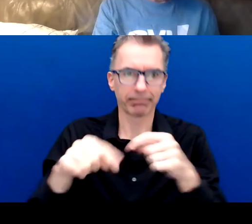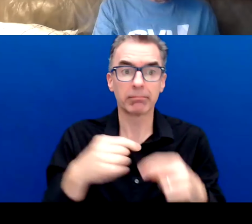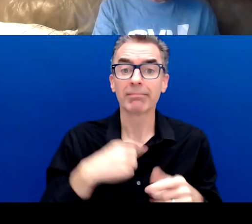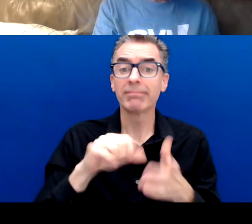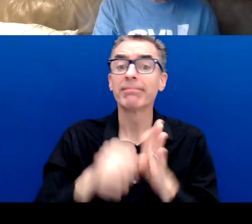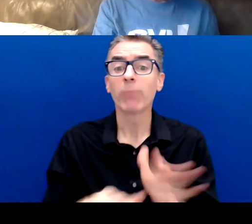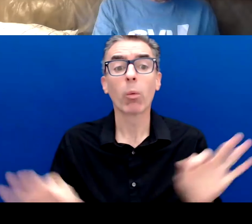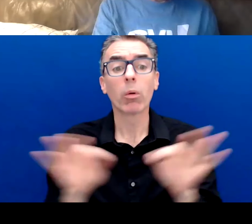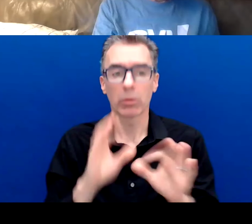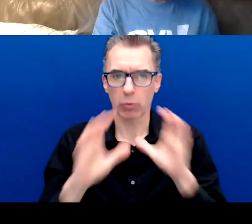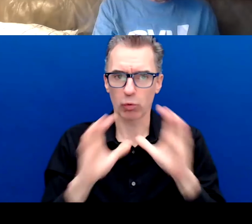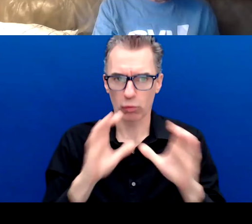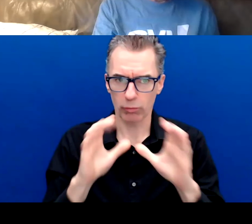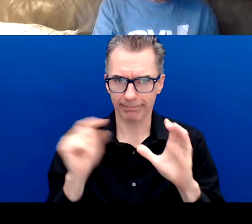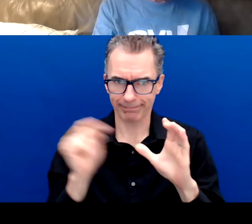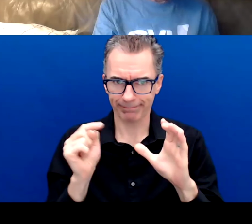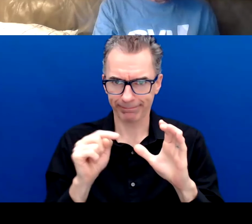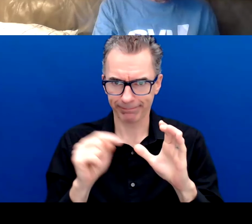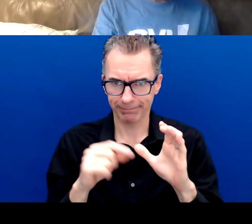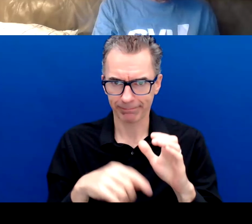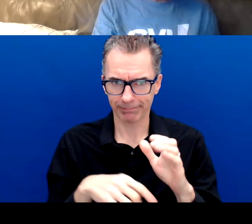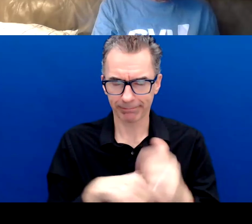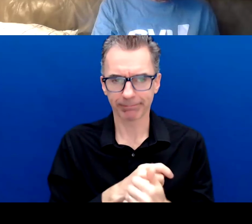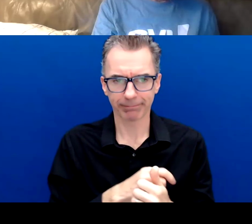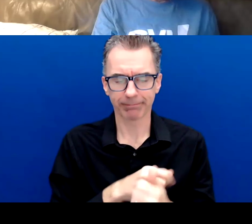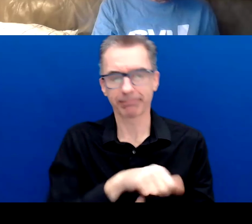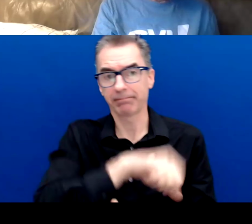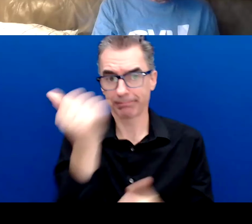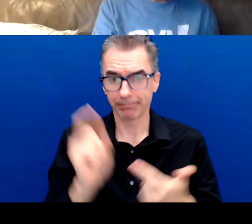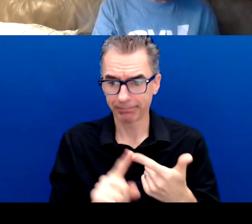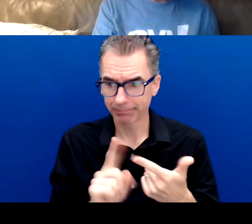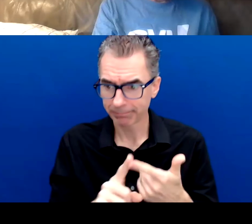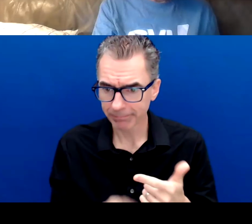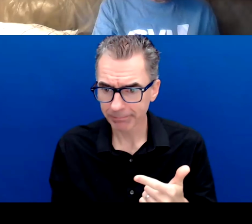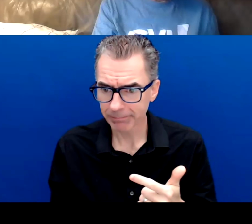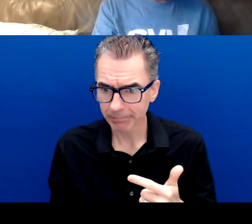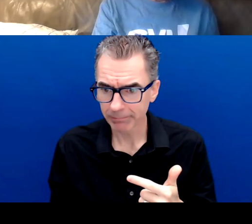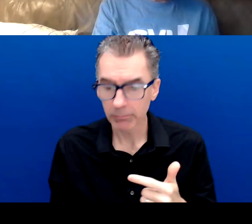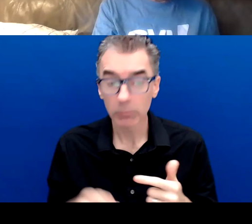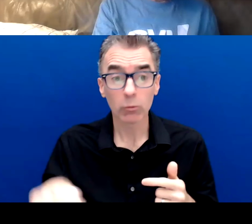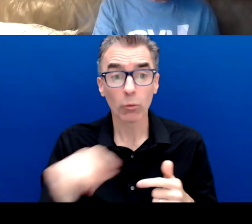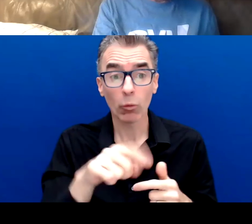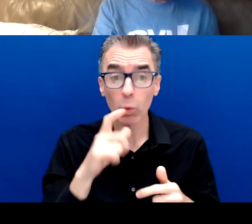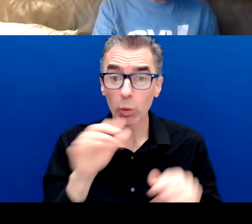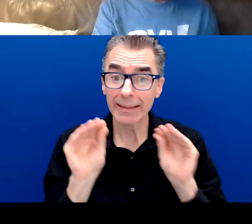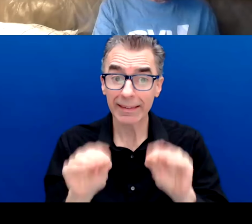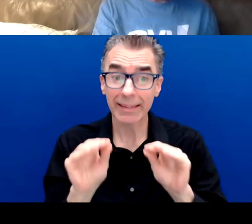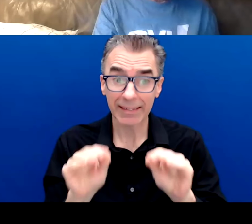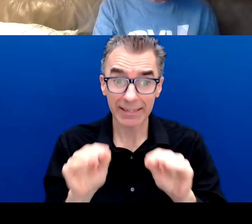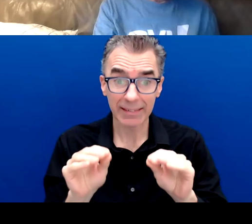you know, frequently available to you. And then the other thing is for those of you who are teaching classes and instructional faculty,